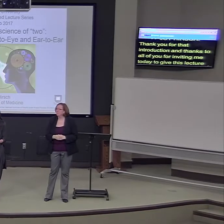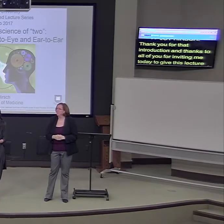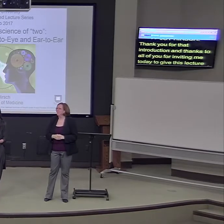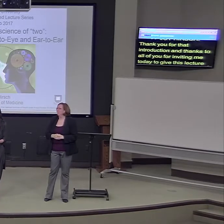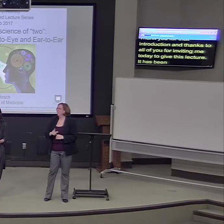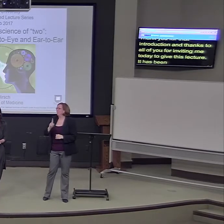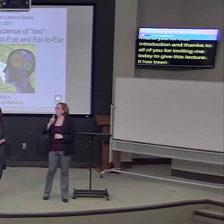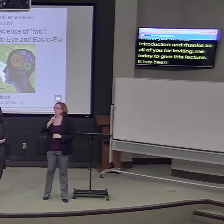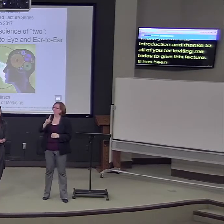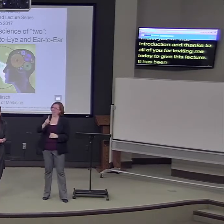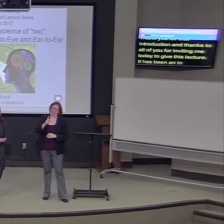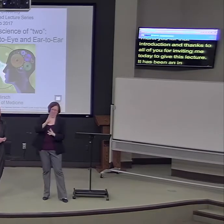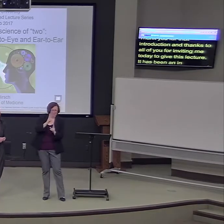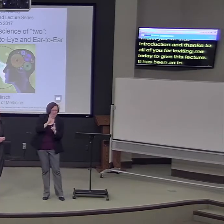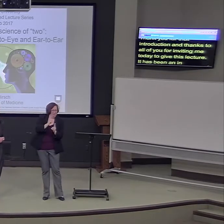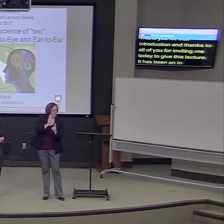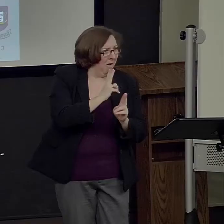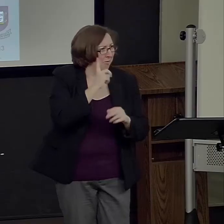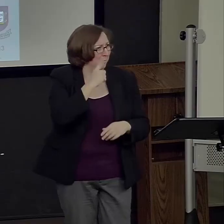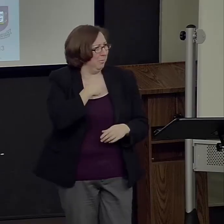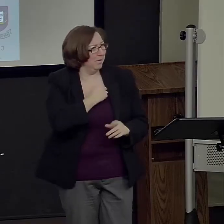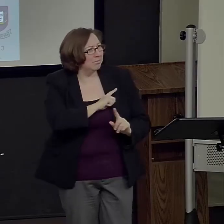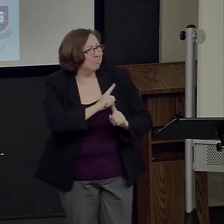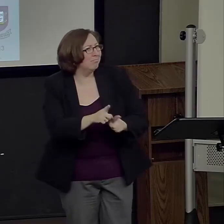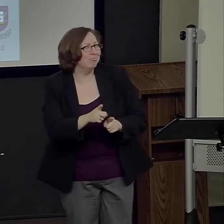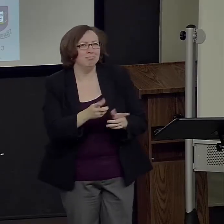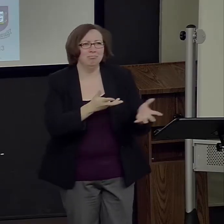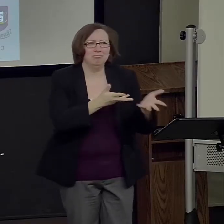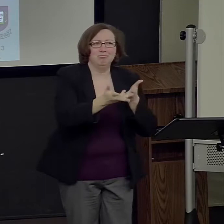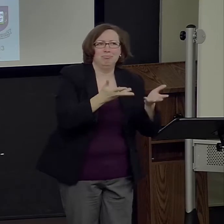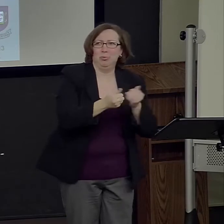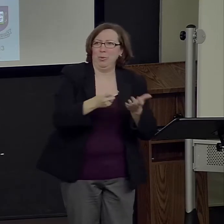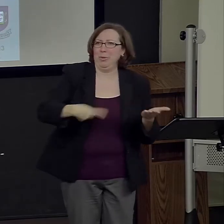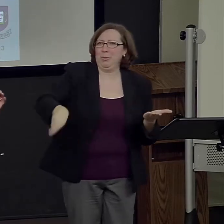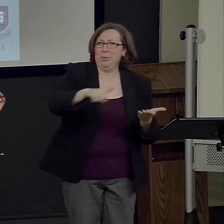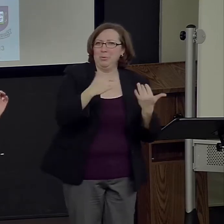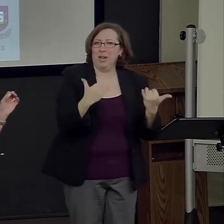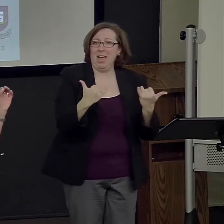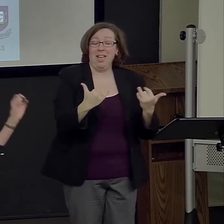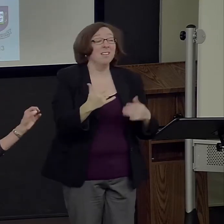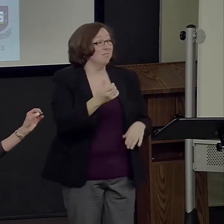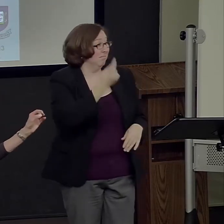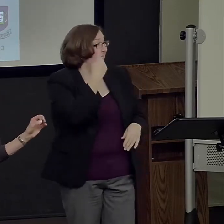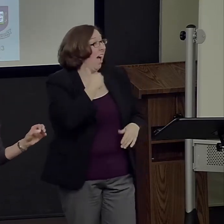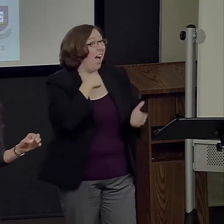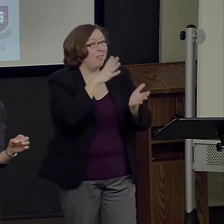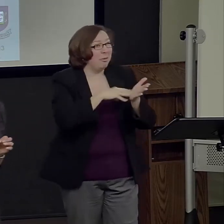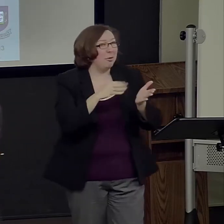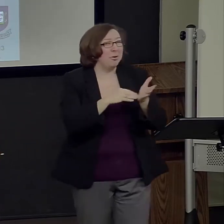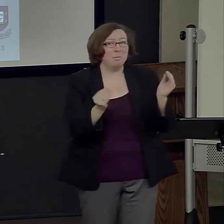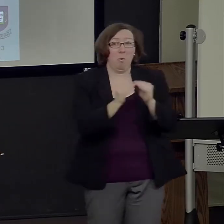to spend time with all of you today. And I have learned more from you about my topic